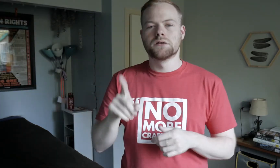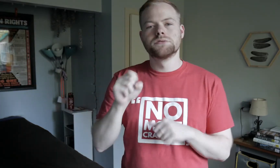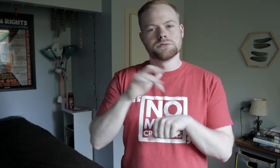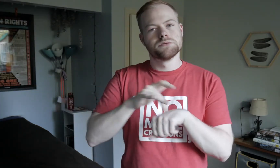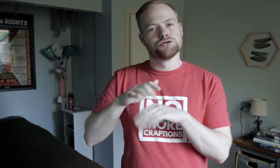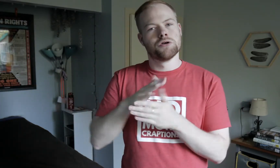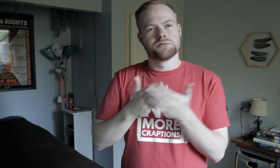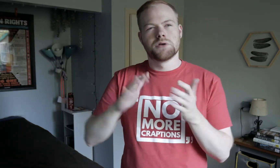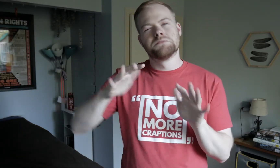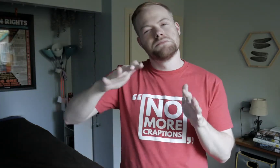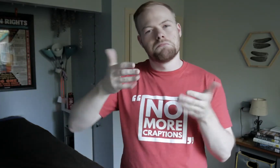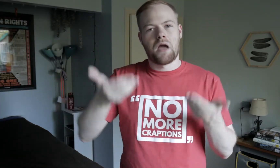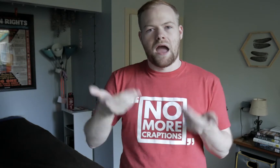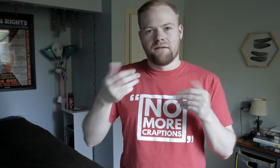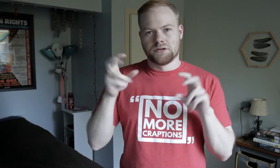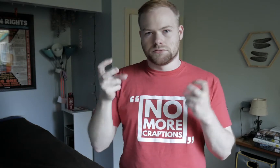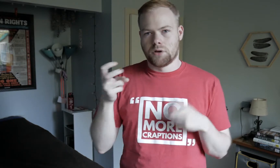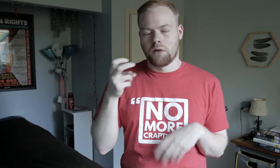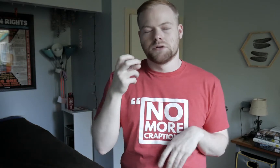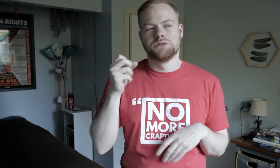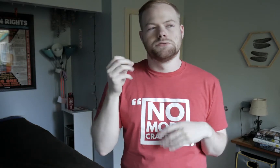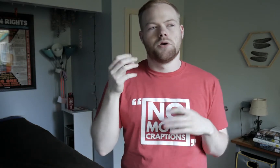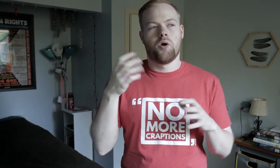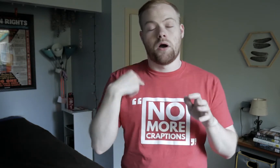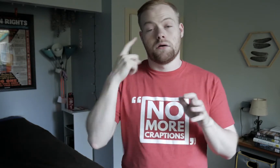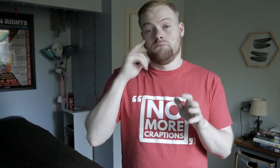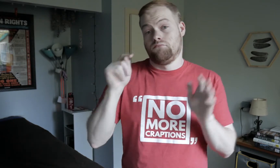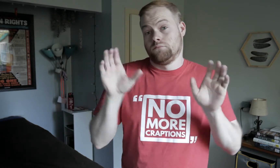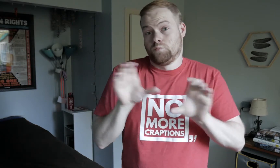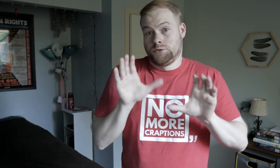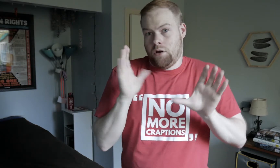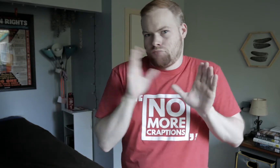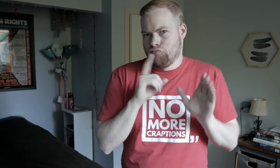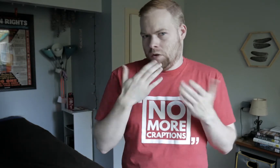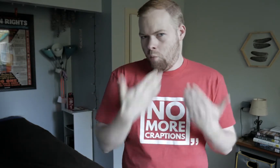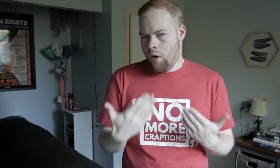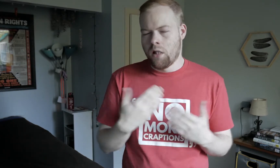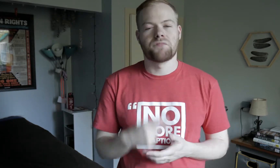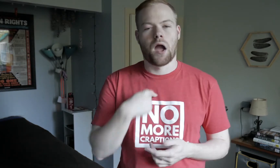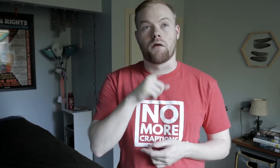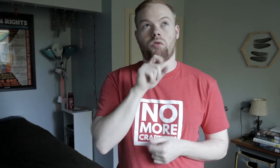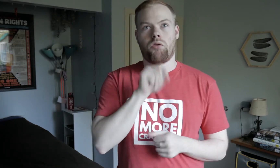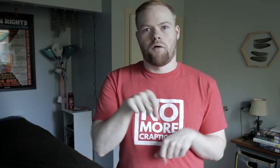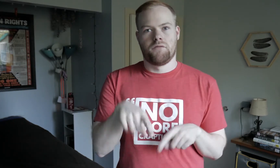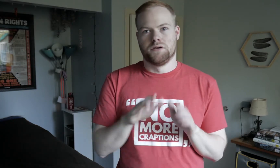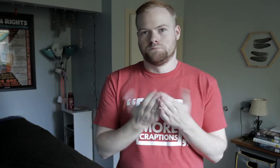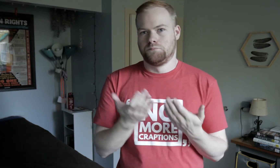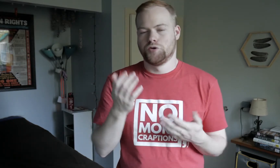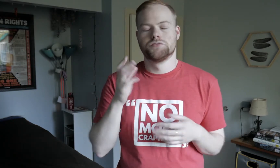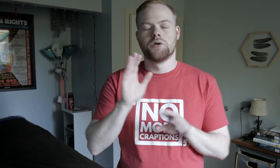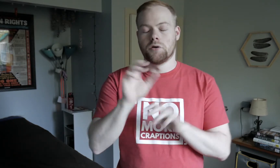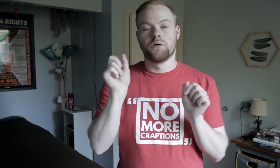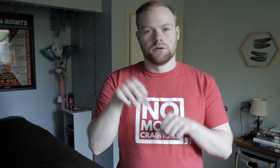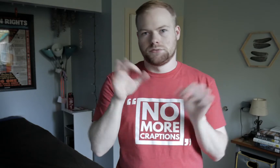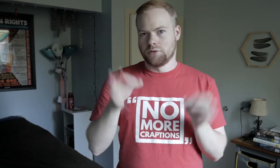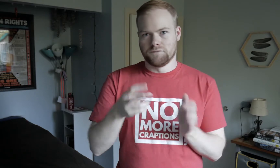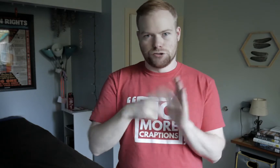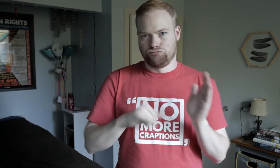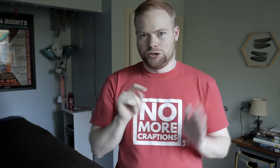It does touch on some semi-heavy topics, and I think it was done really well. I loved this book, so yes, definitely read it.